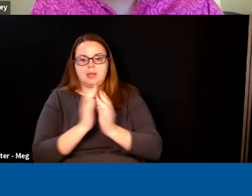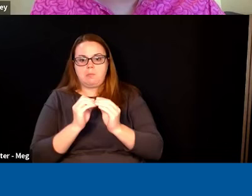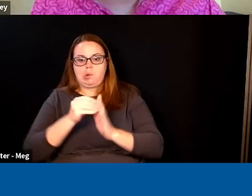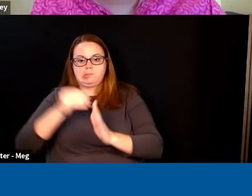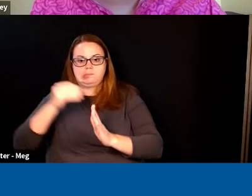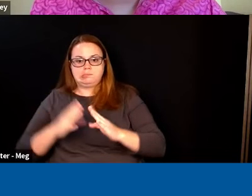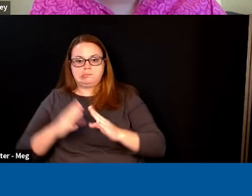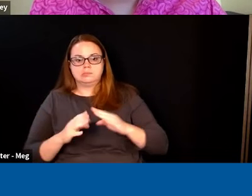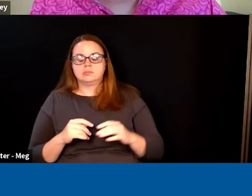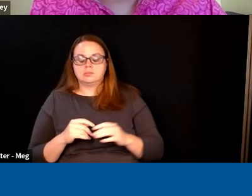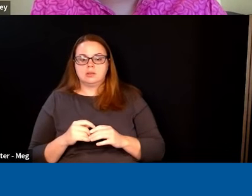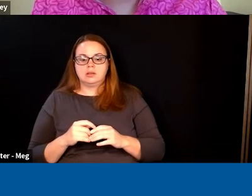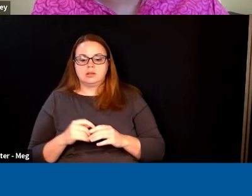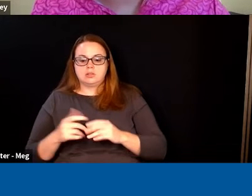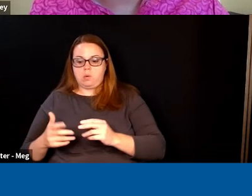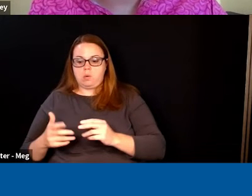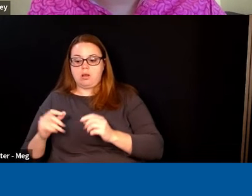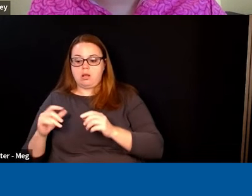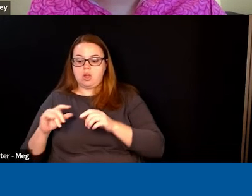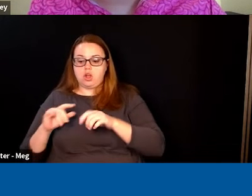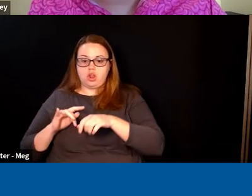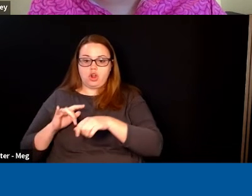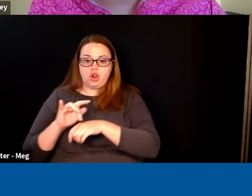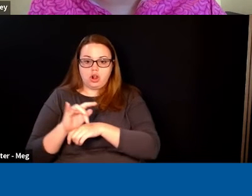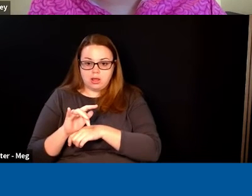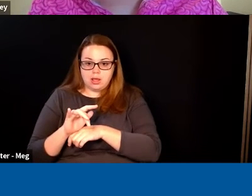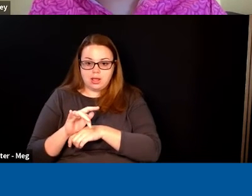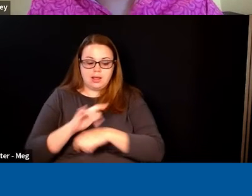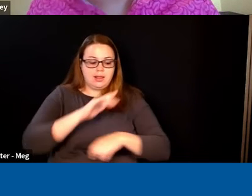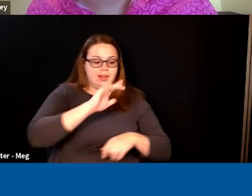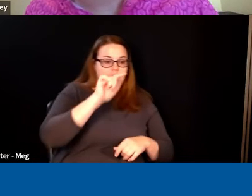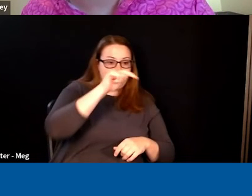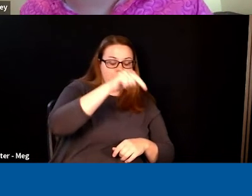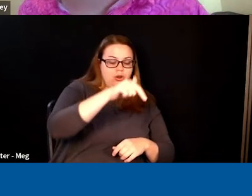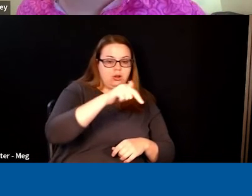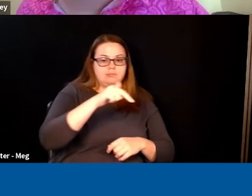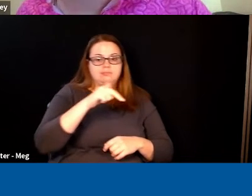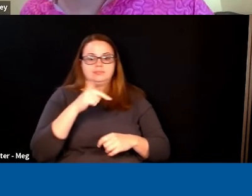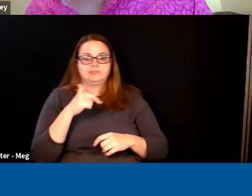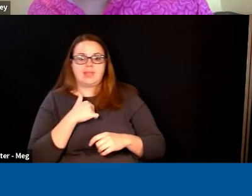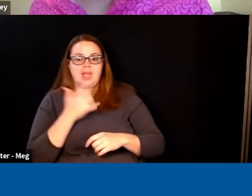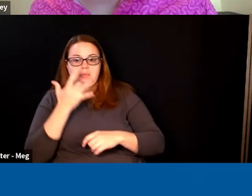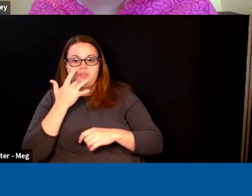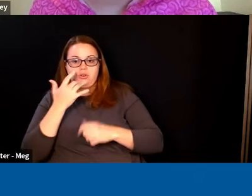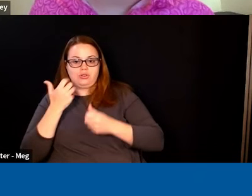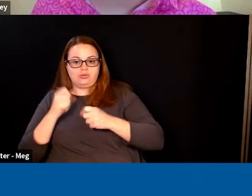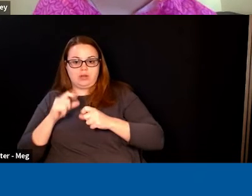So, you know, early and later of the two, I like to do it kind of as close to the ideation phase as possible.